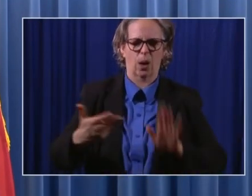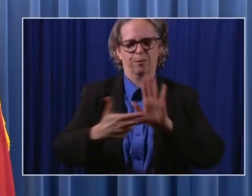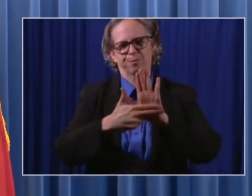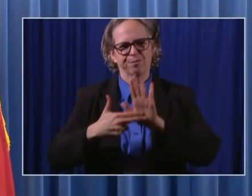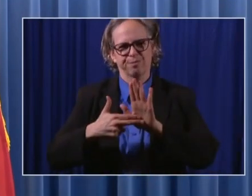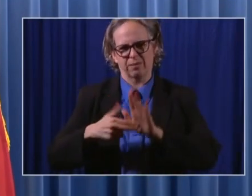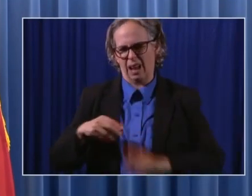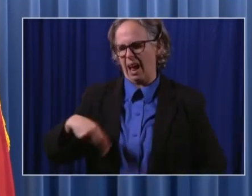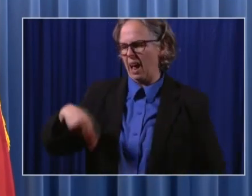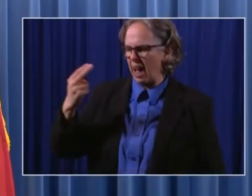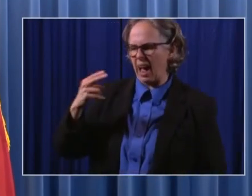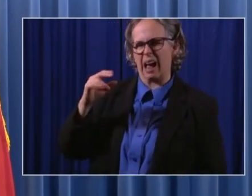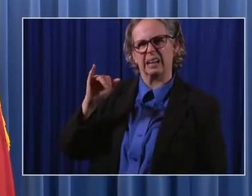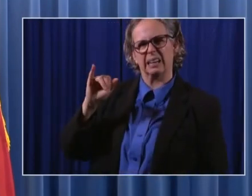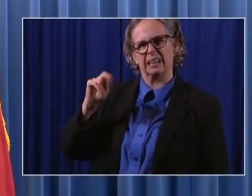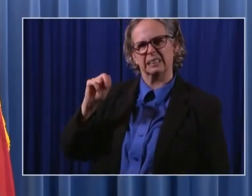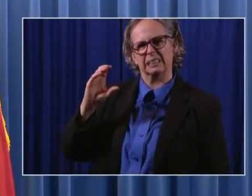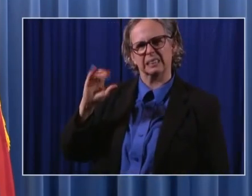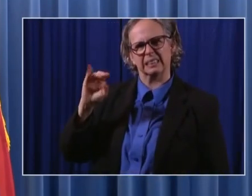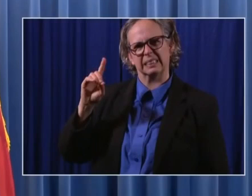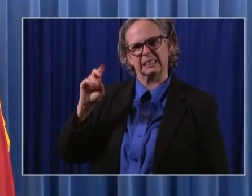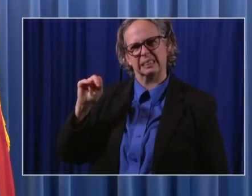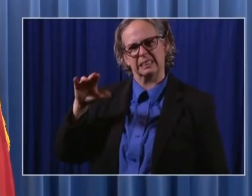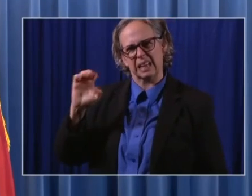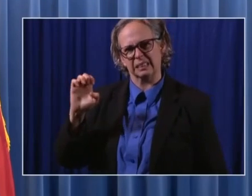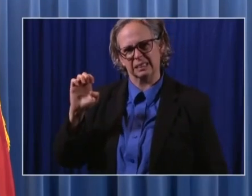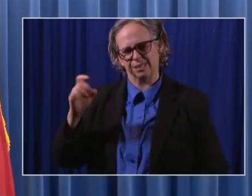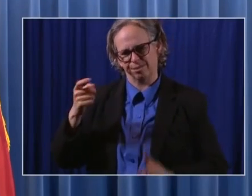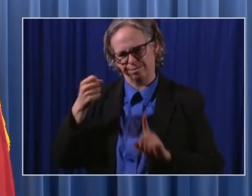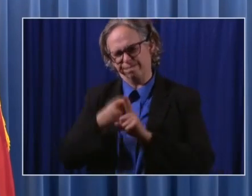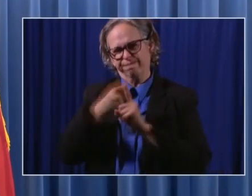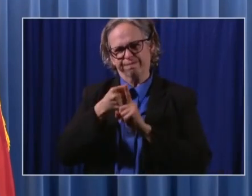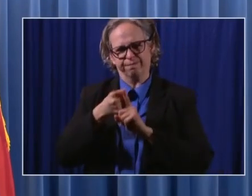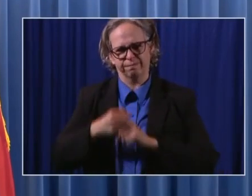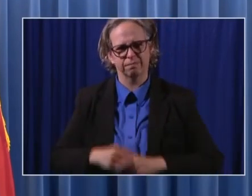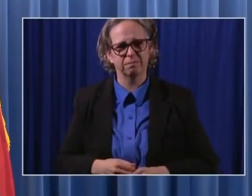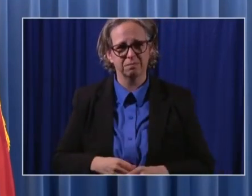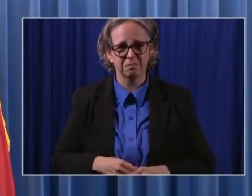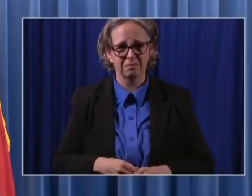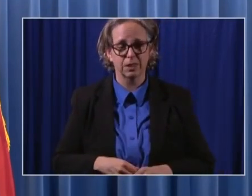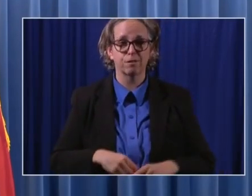THE PANDEMIC. ALSO MOST HAVE HAVE OCCURRED THE LAST TWO WEEKS FOR THE COUNTY EXCEEDS THE HIGH